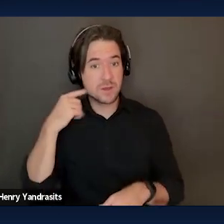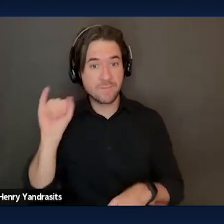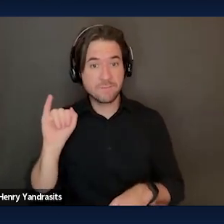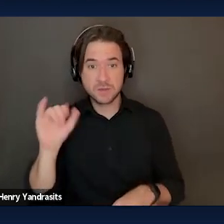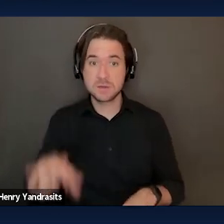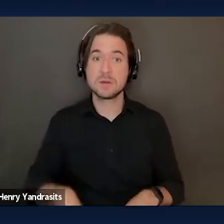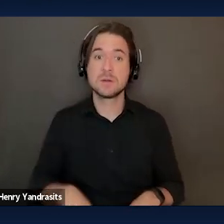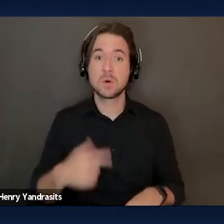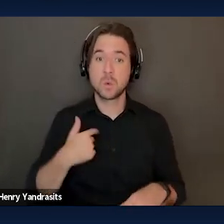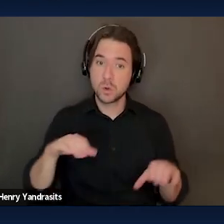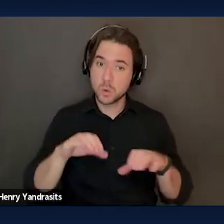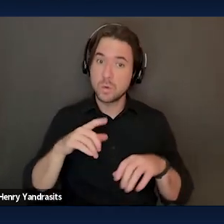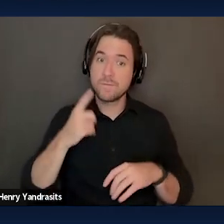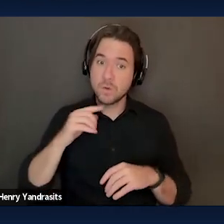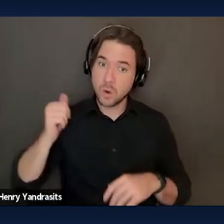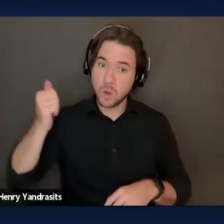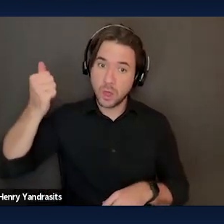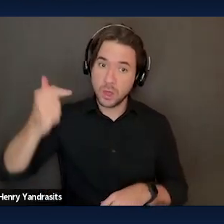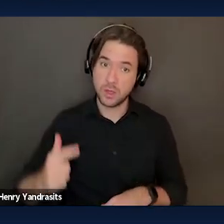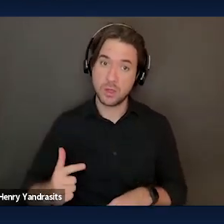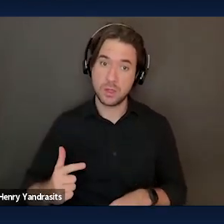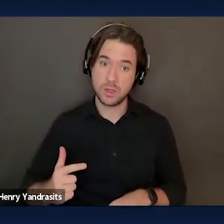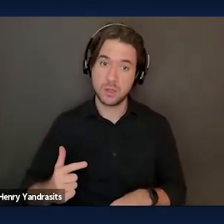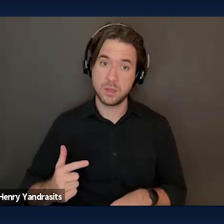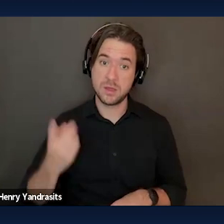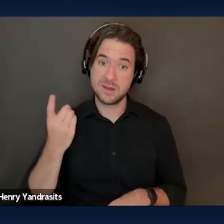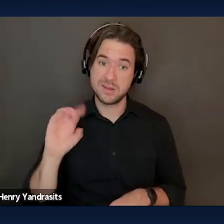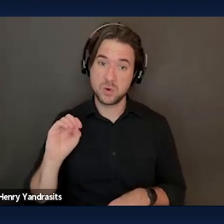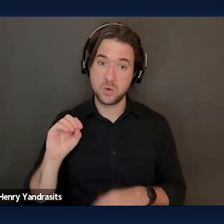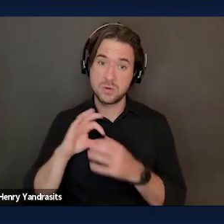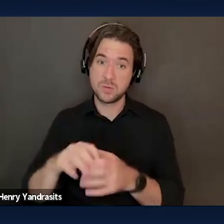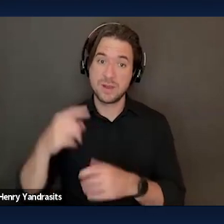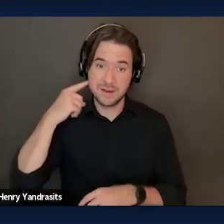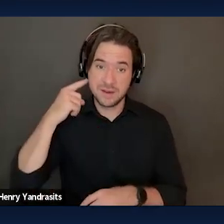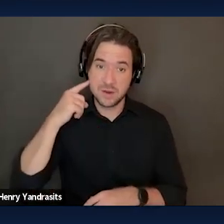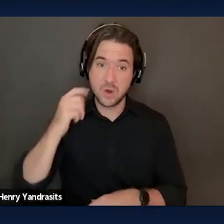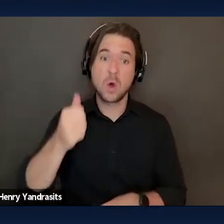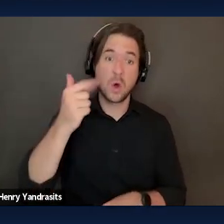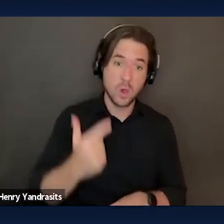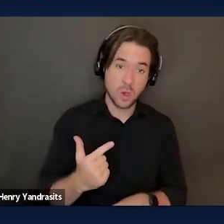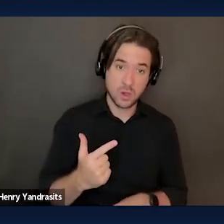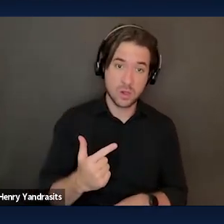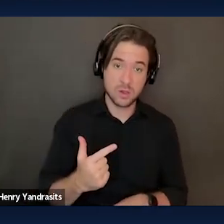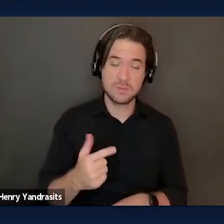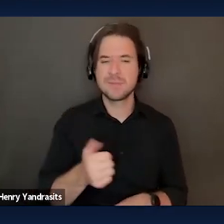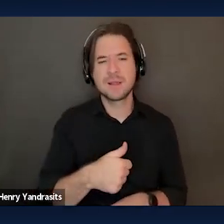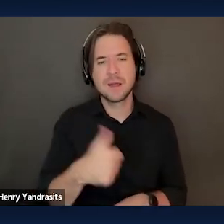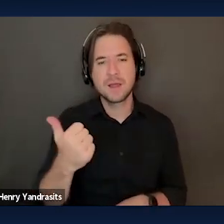And we did that for all disorders that relate to hearing, and all of those other.